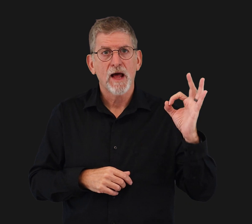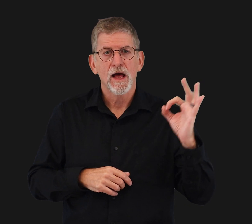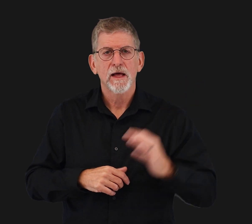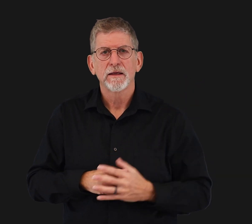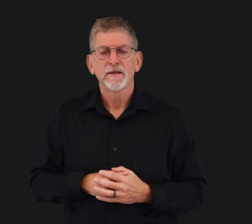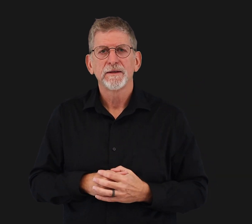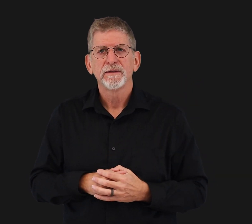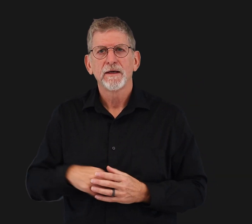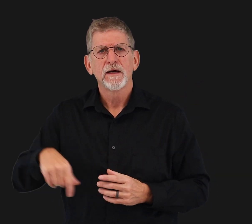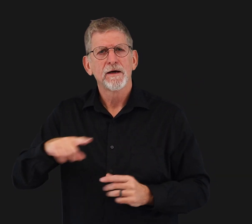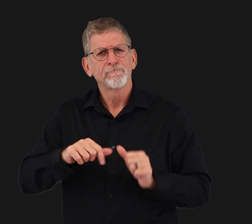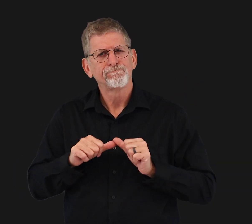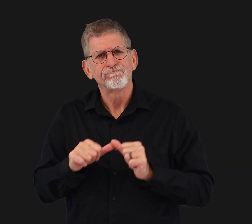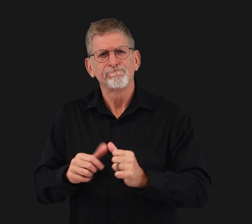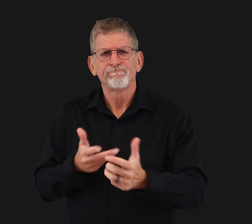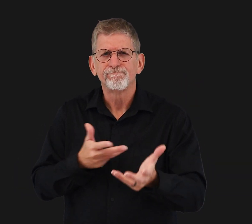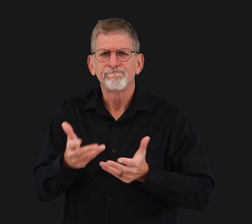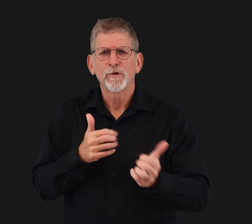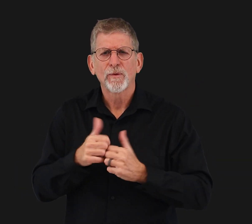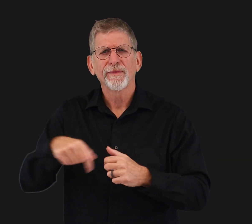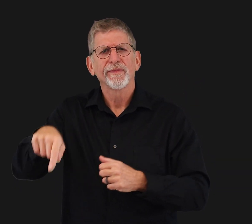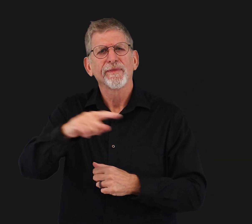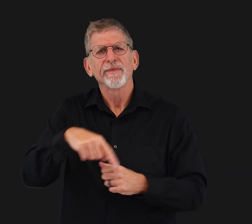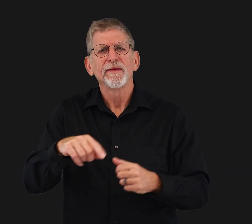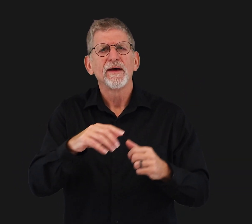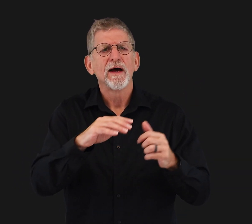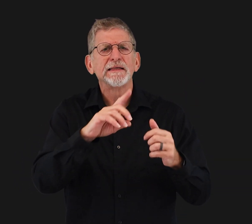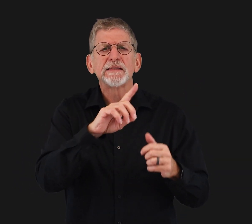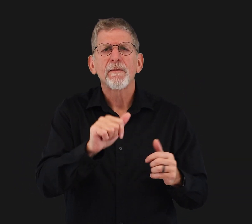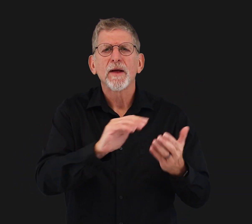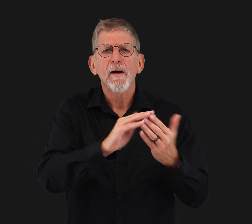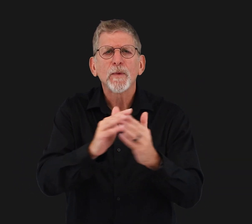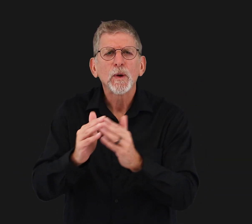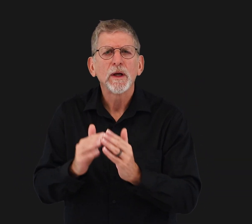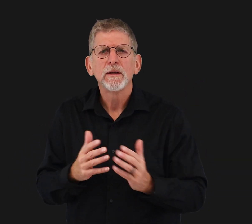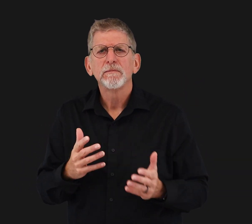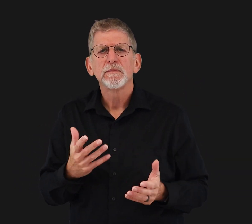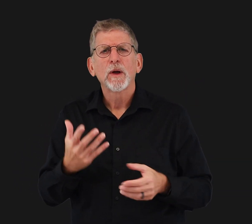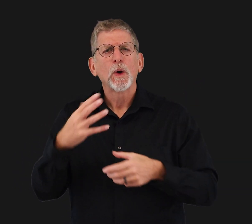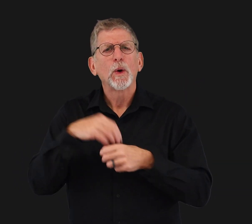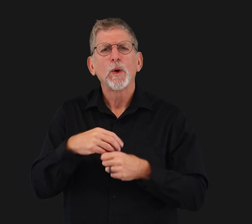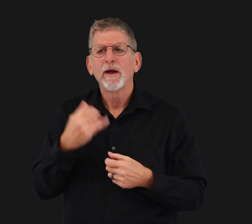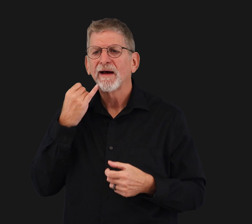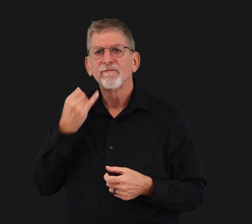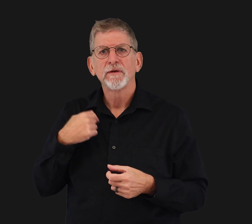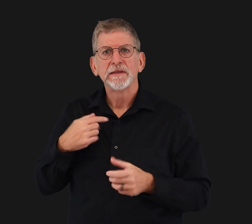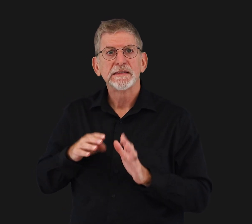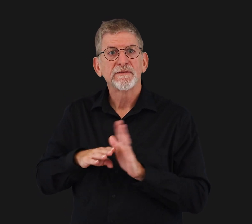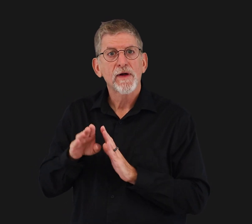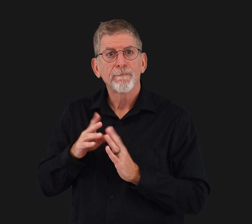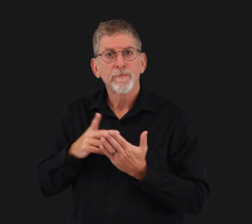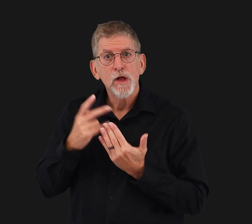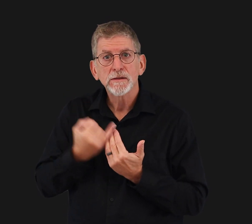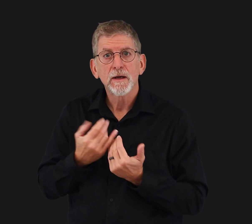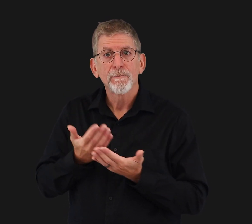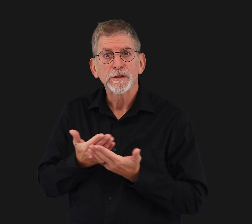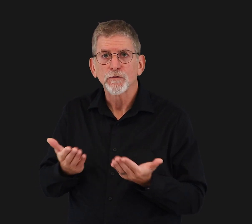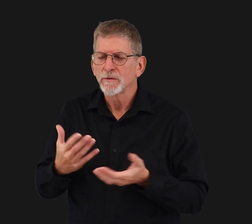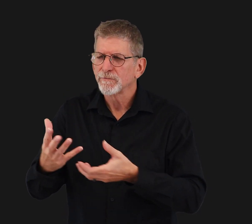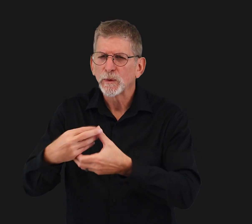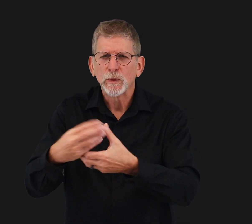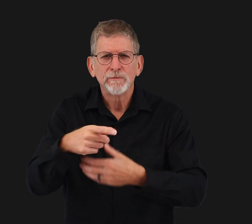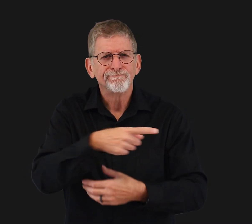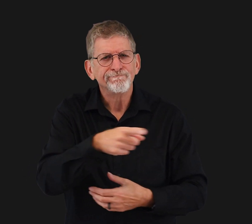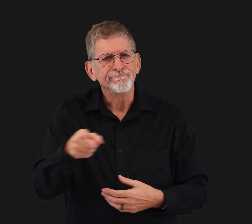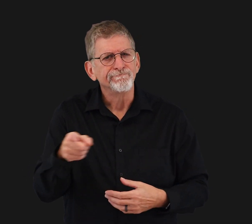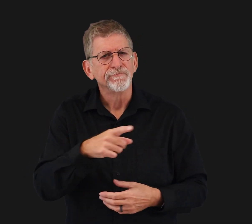• We continued to engage with disability communities, including when developing projects and materials.